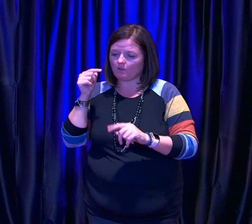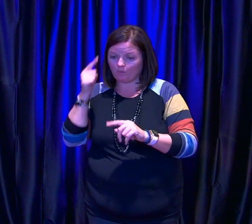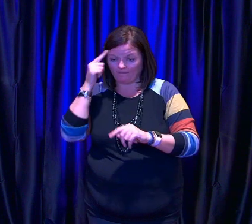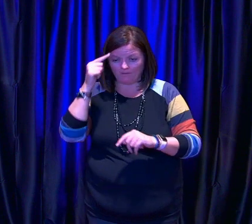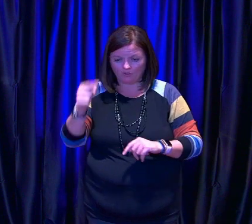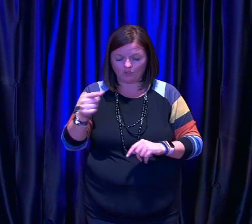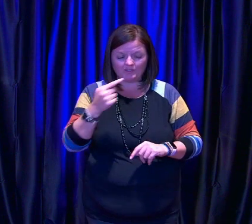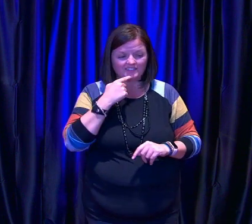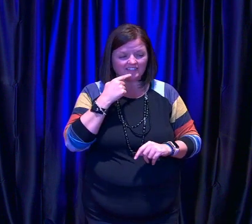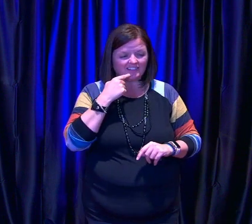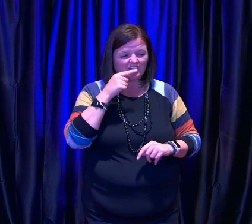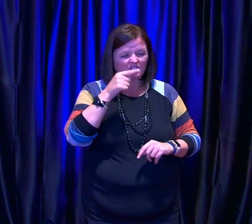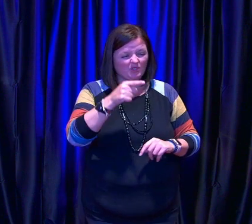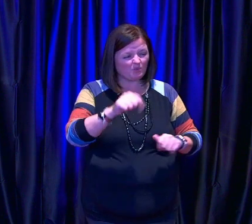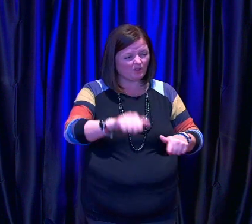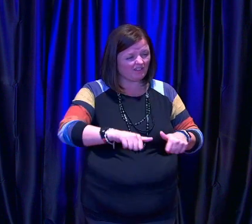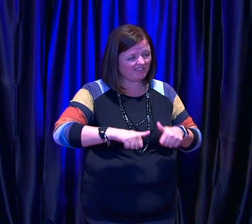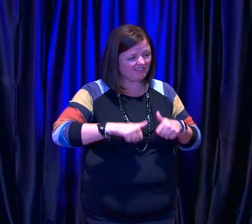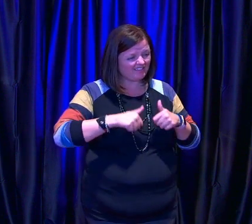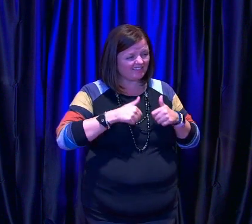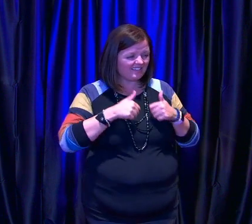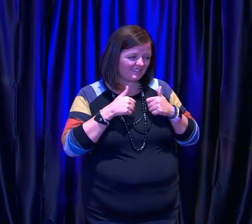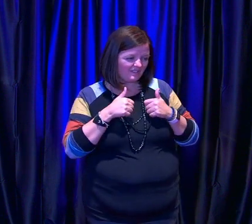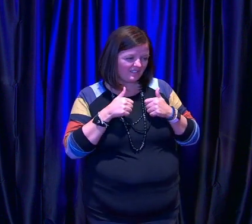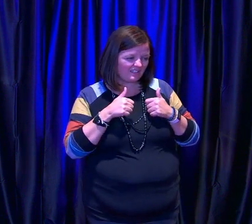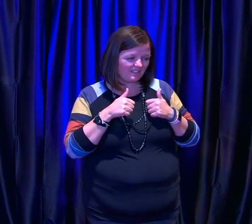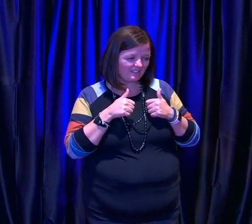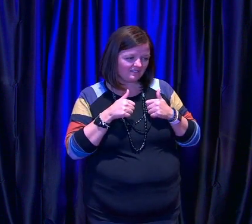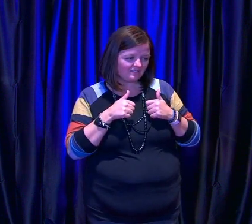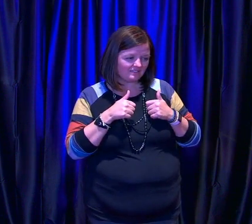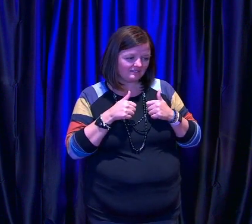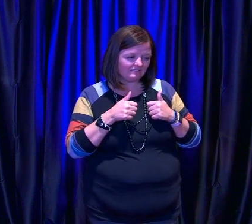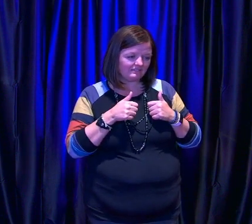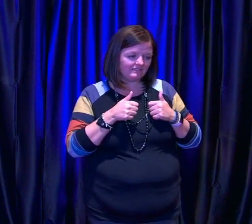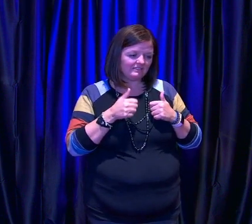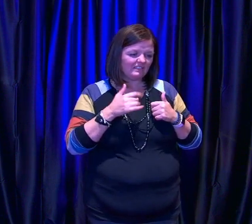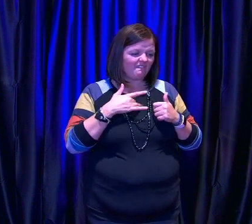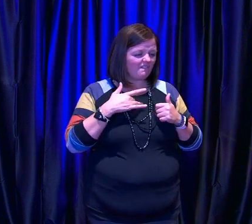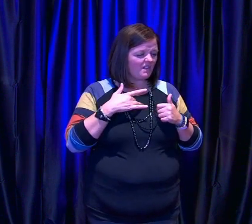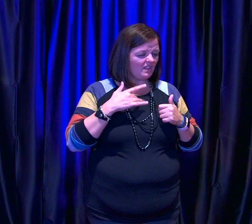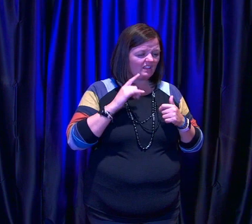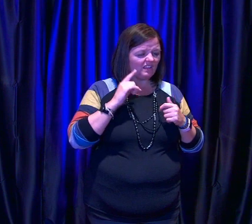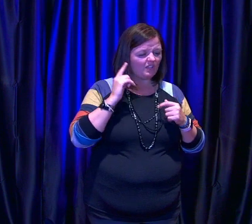you're kind of living harried going crazy and you need to step back